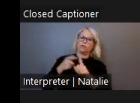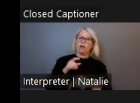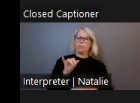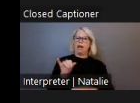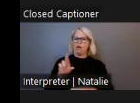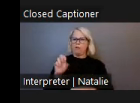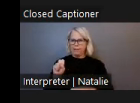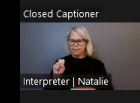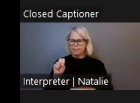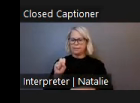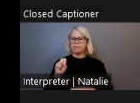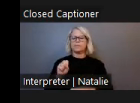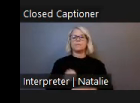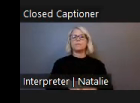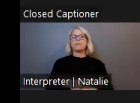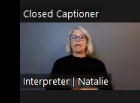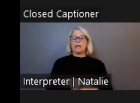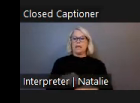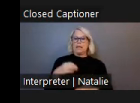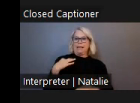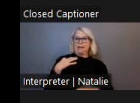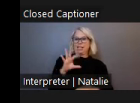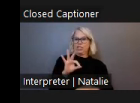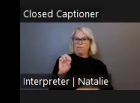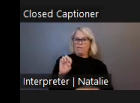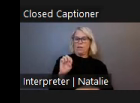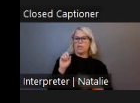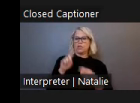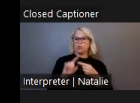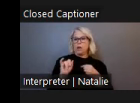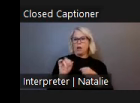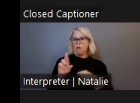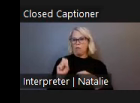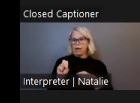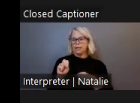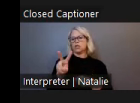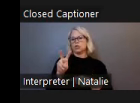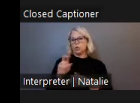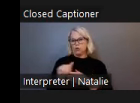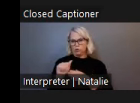The application fee to the Internal Revenue Service is $200.